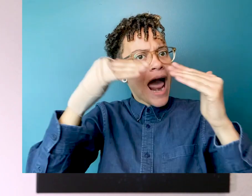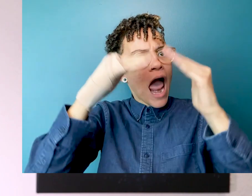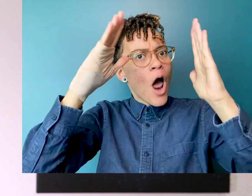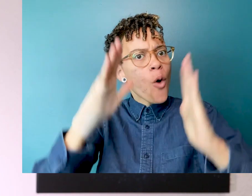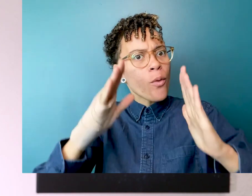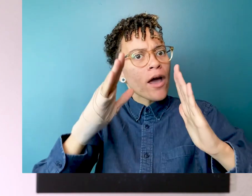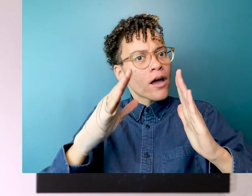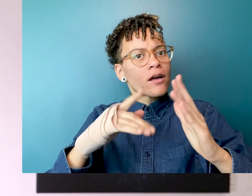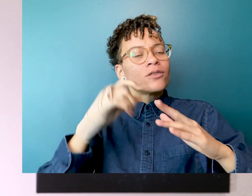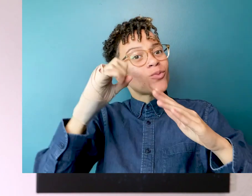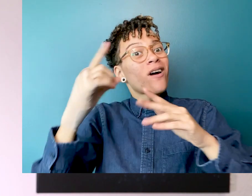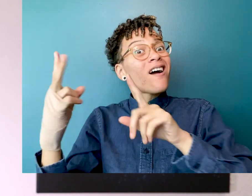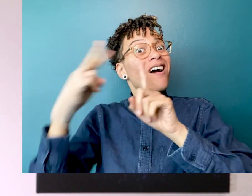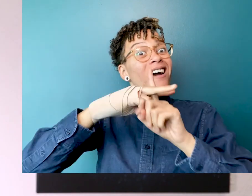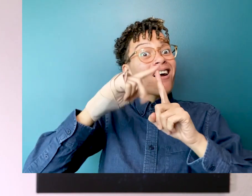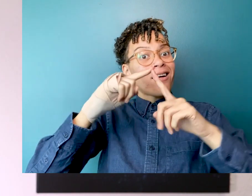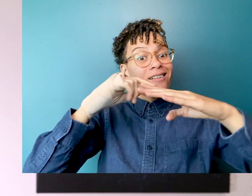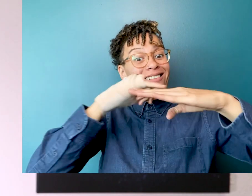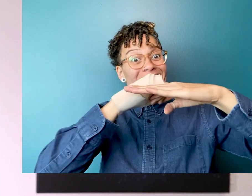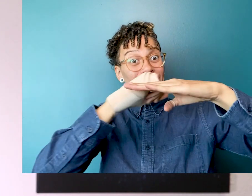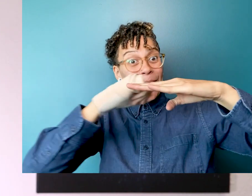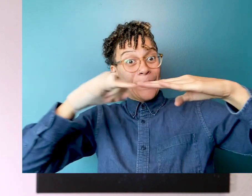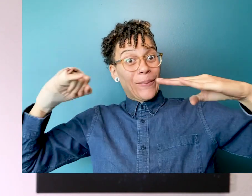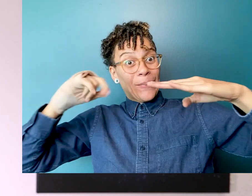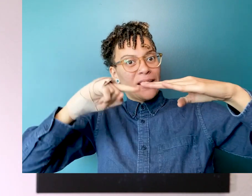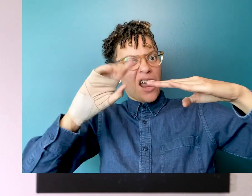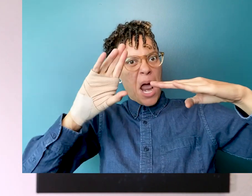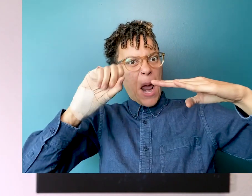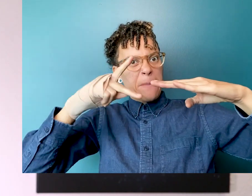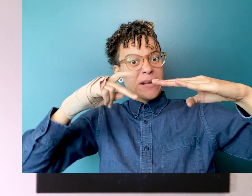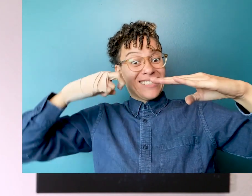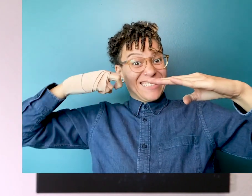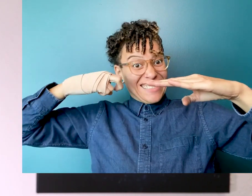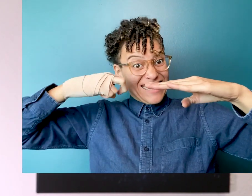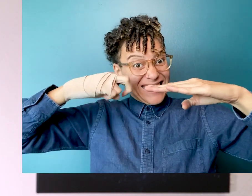lens of Whole Sign Houses is that when a planet moves into a new sign of the zodiac, it's